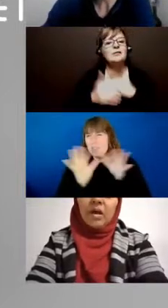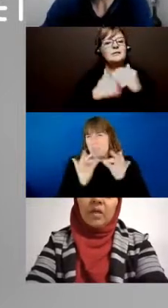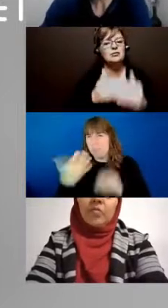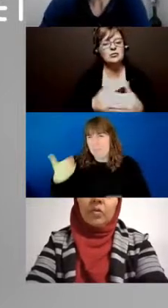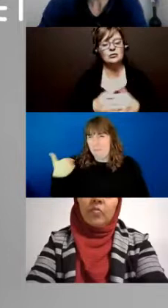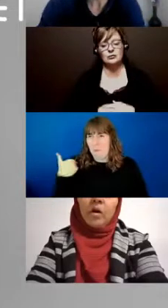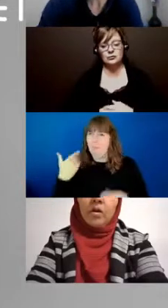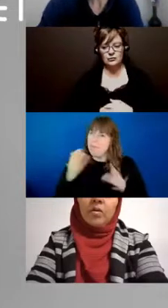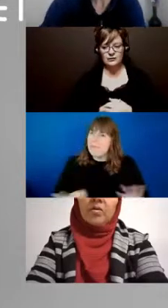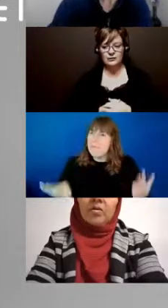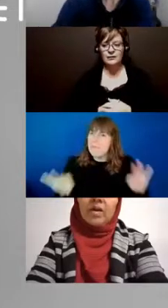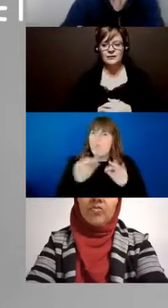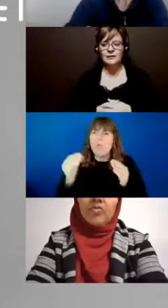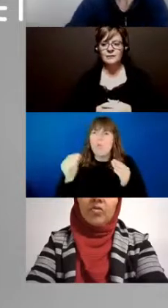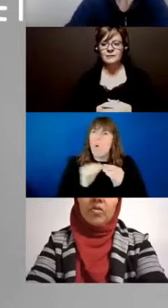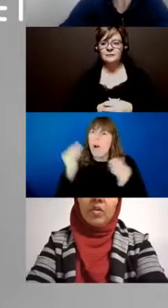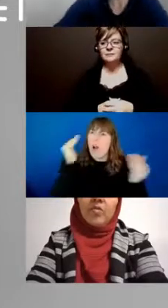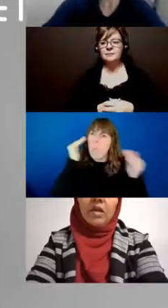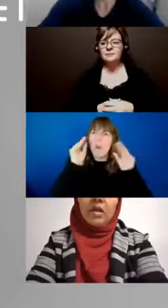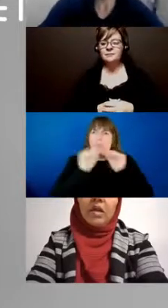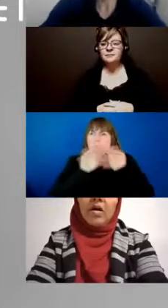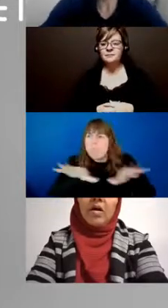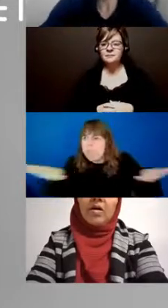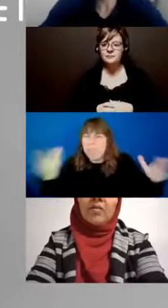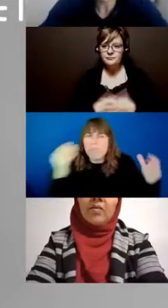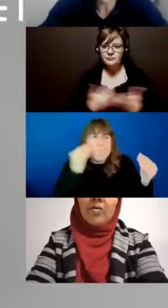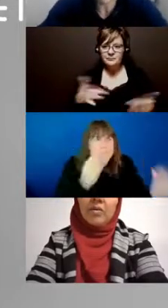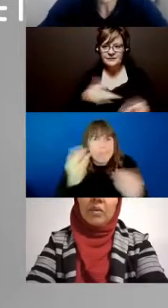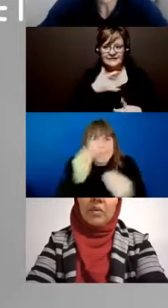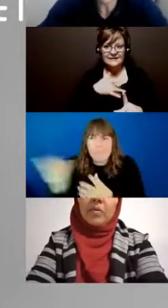and we wanted to ensure that we are consulting people